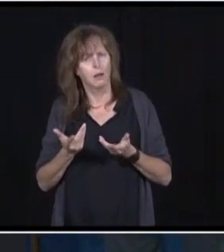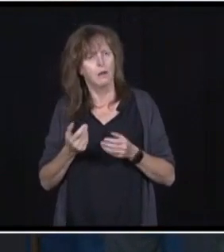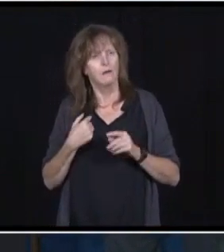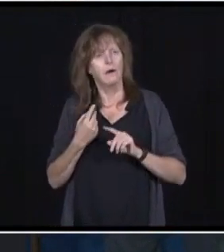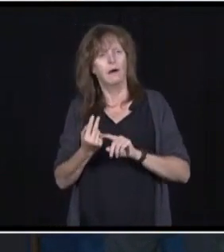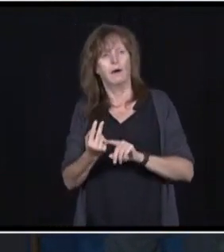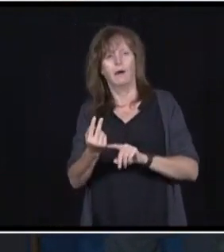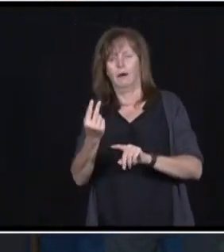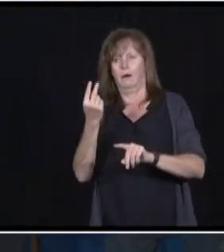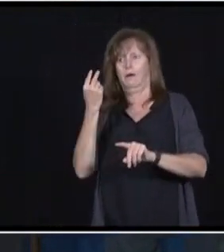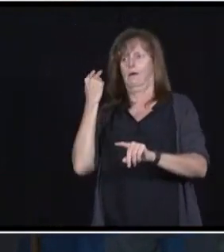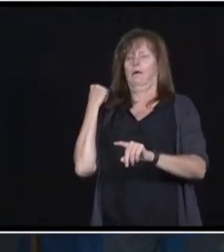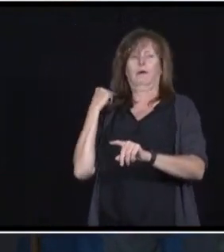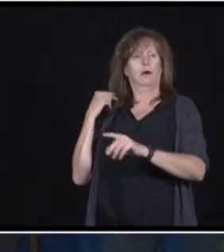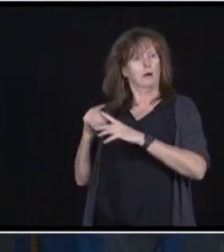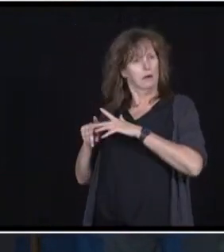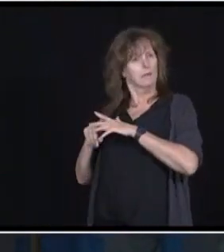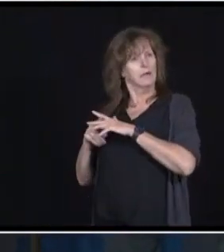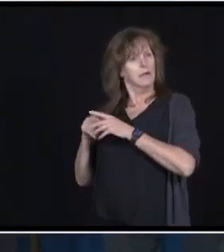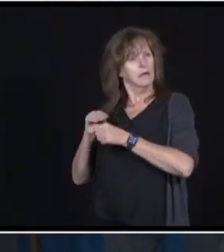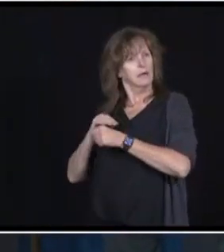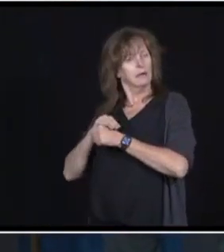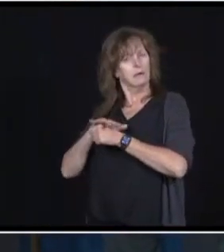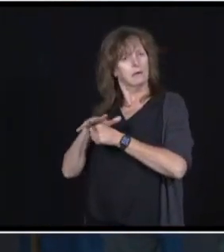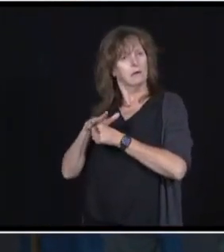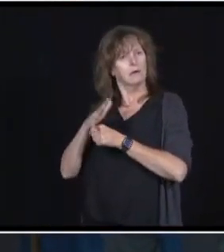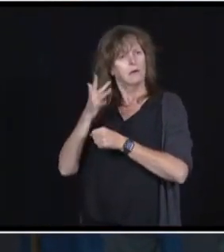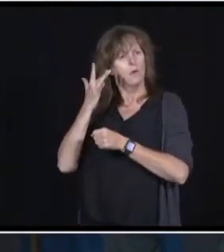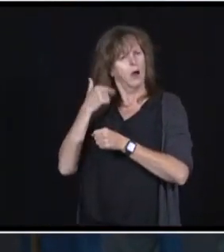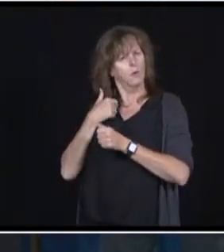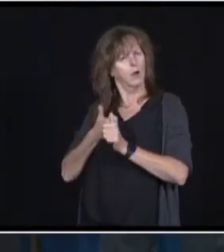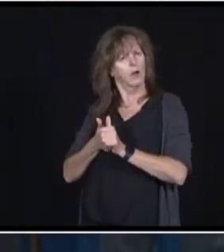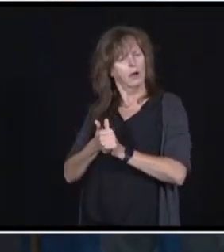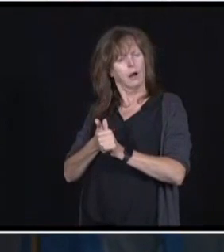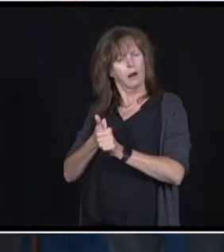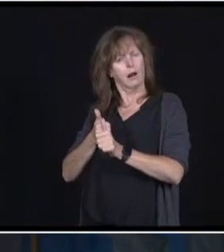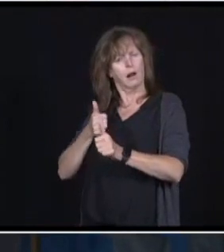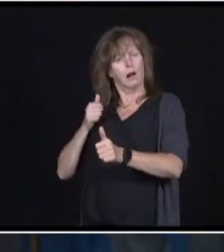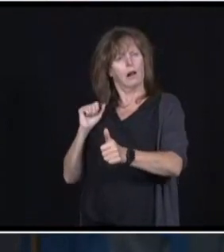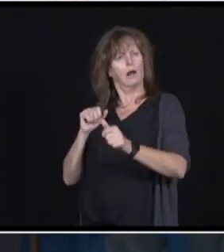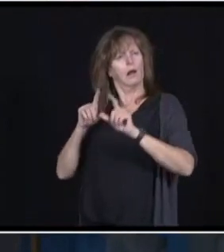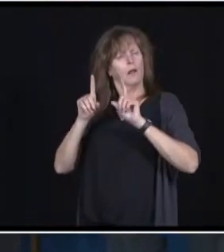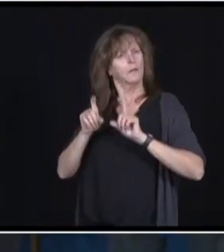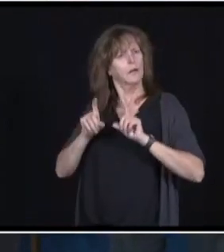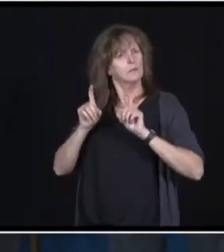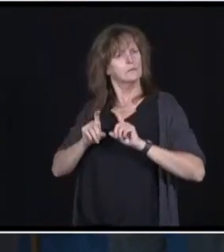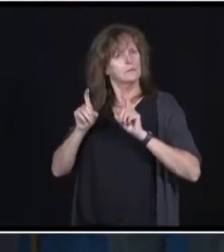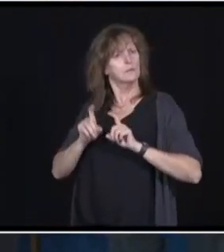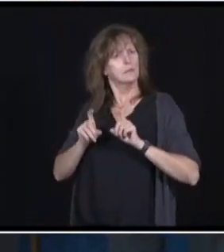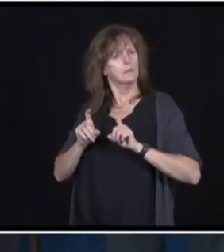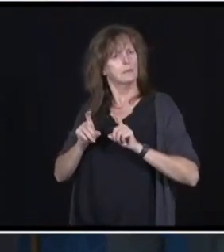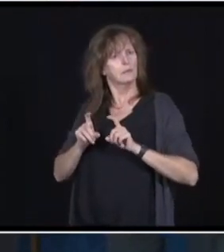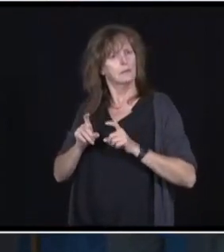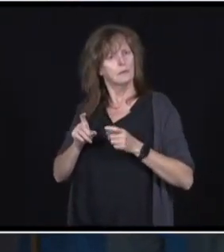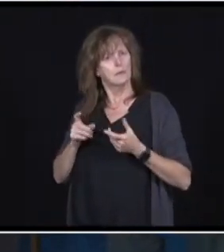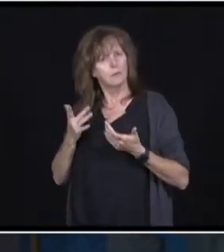as necessary. Back to the premier. Premier, we have I think more than 37,000 people have been tested who are waiting their results.